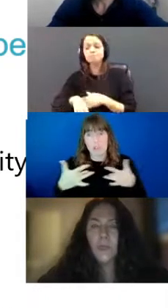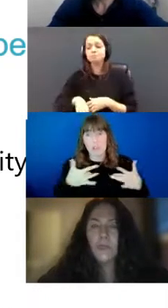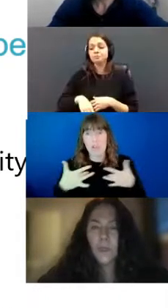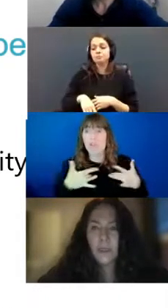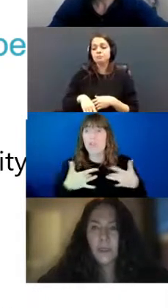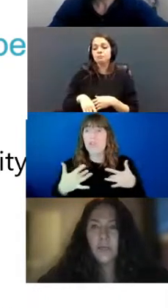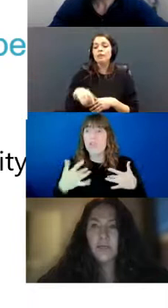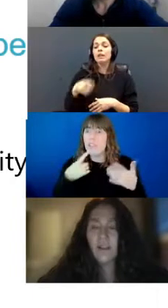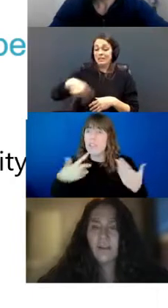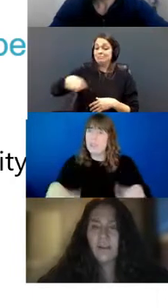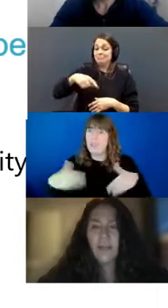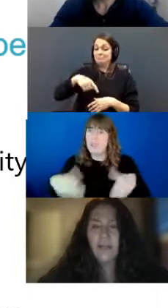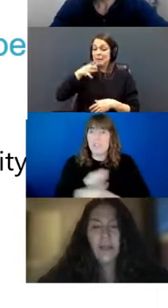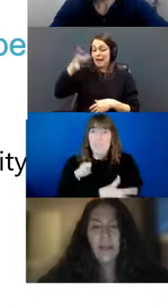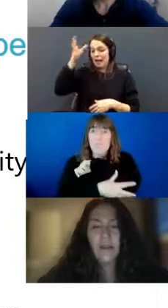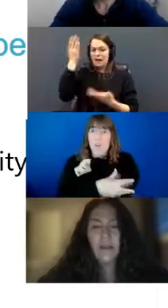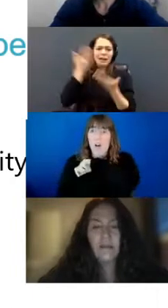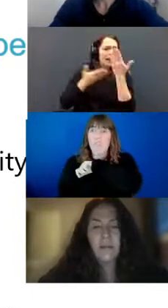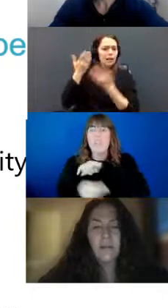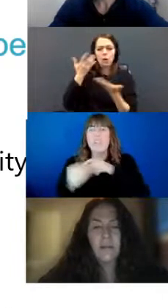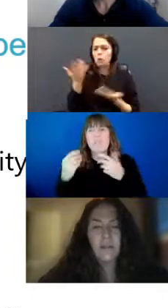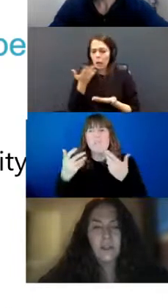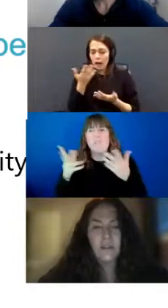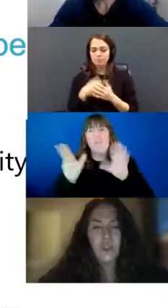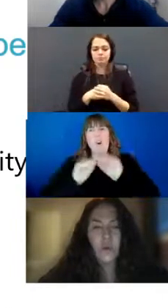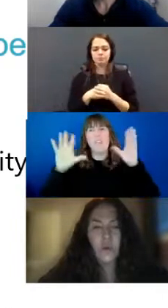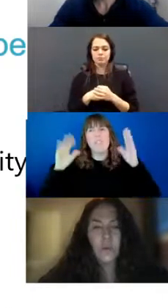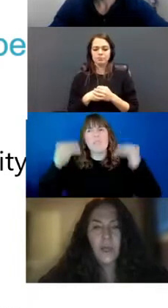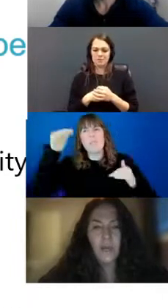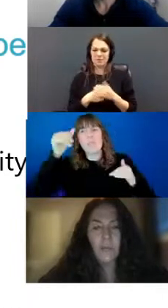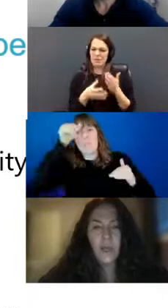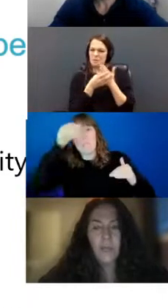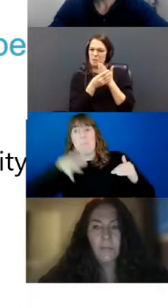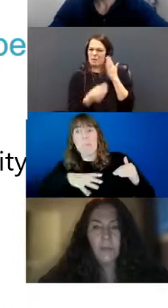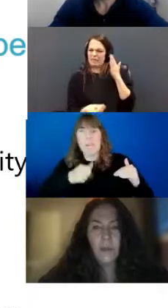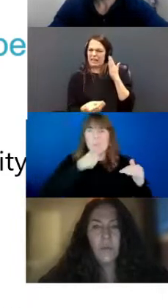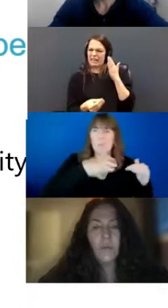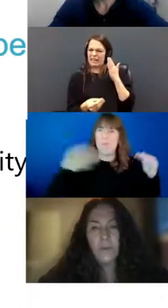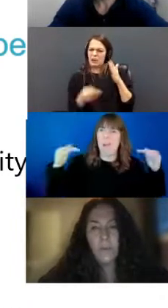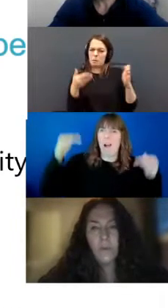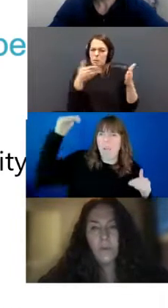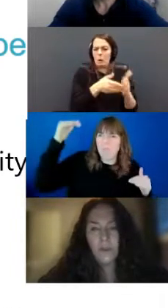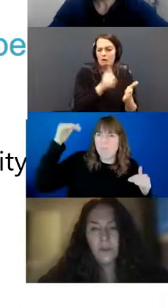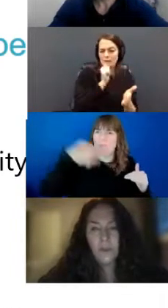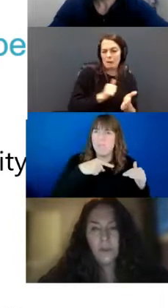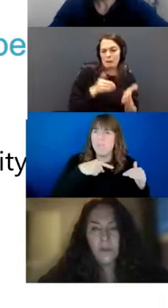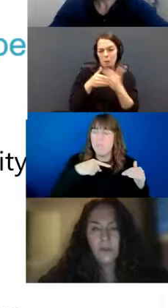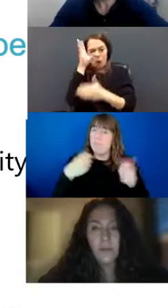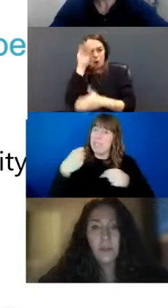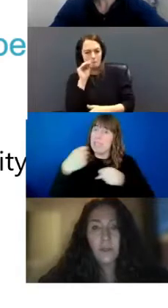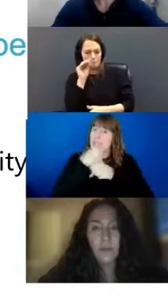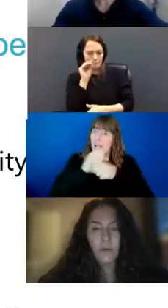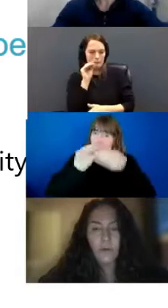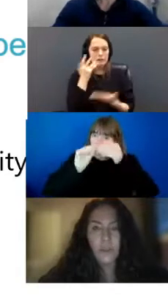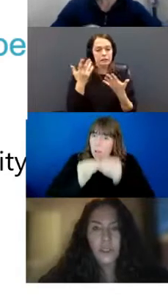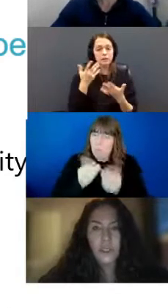is really sexist and the statistics show that women with disabilities are disproportionately